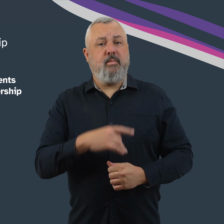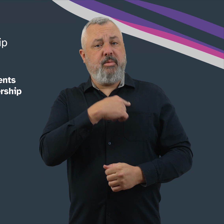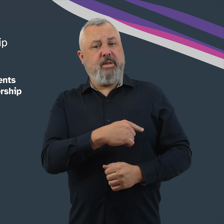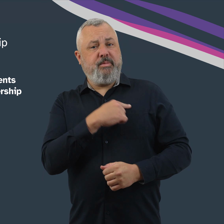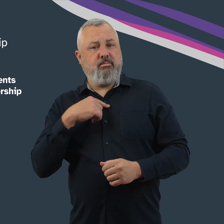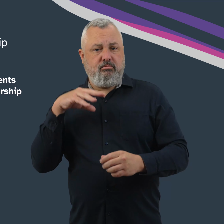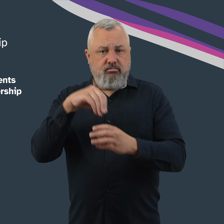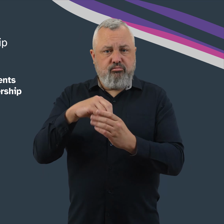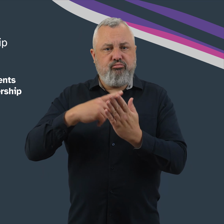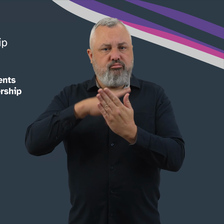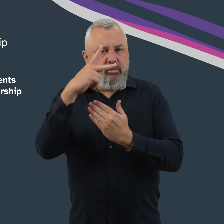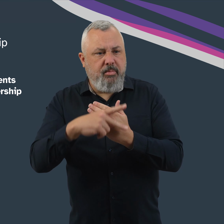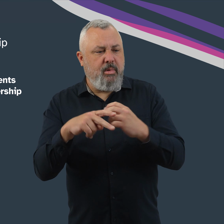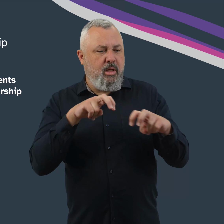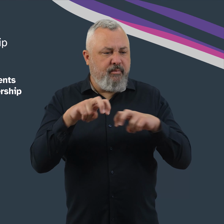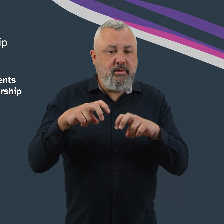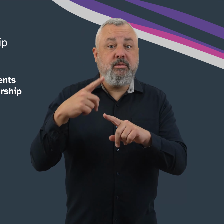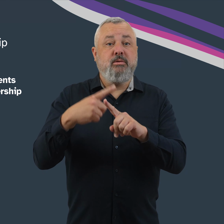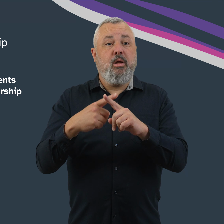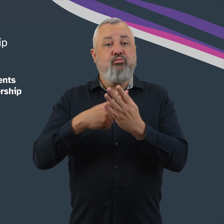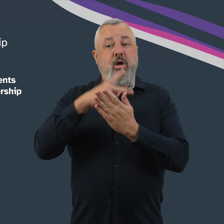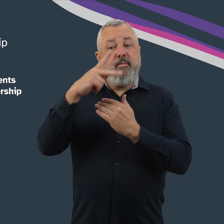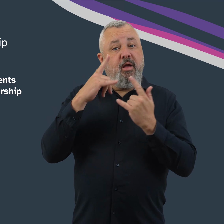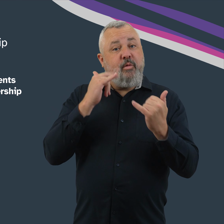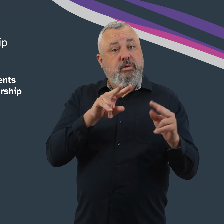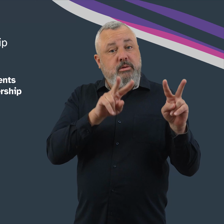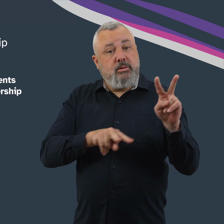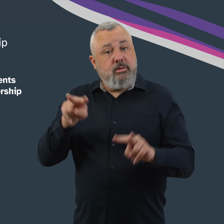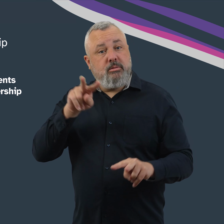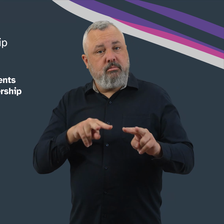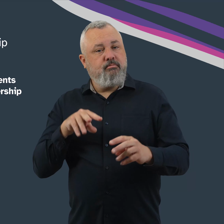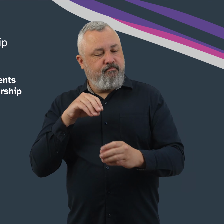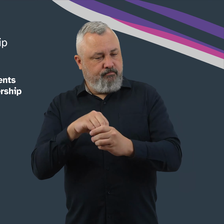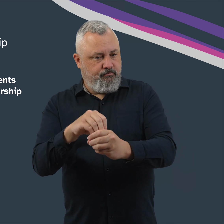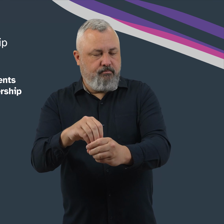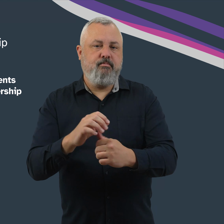commit to engaging in the program activities and the evaluation of the Disability Research Leadership Program, and